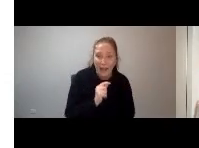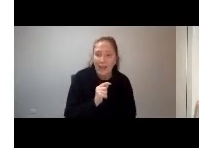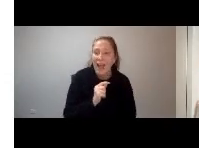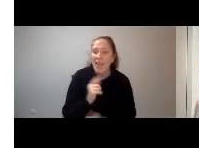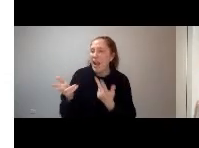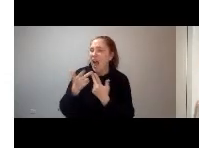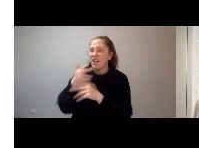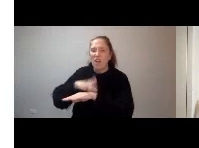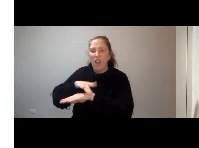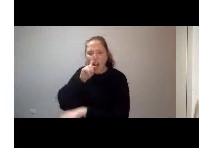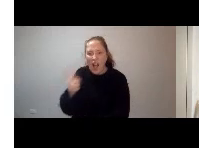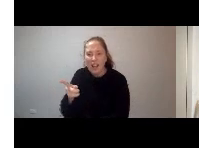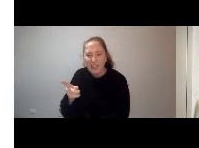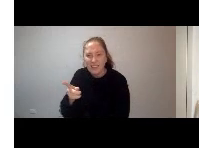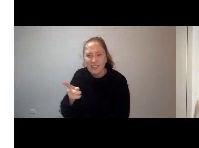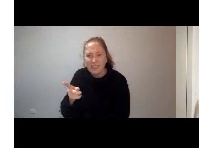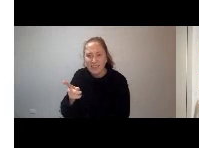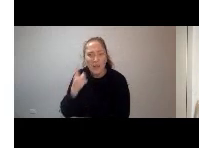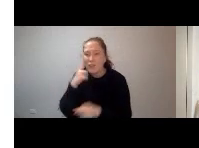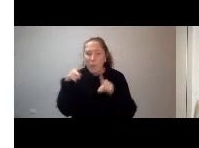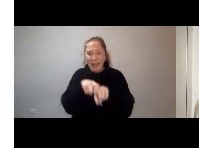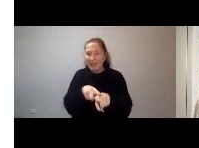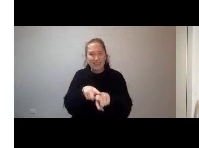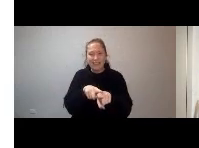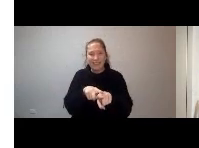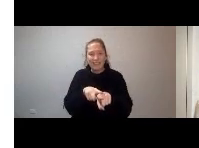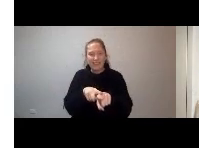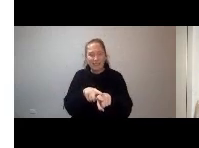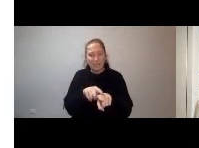but it basically looks different in its subjective nature.